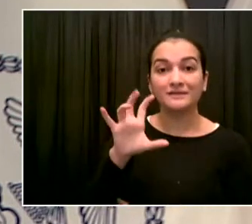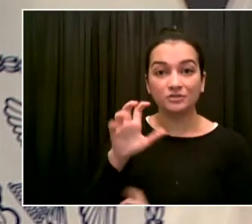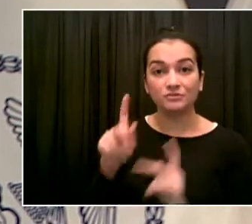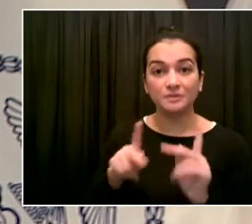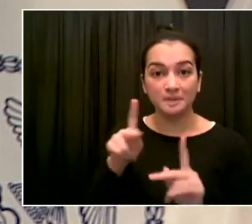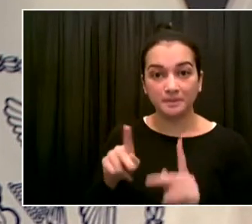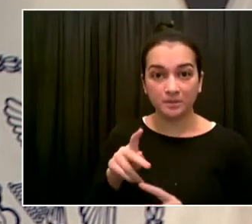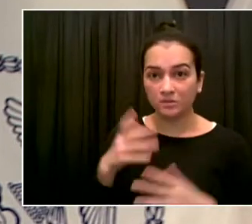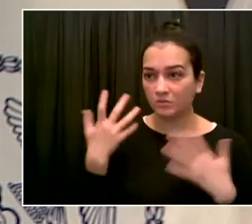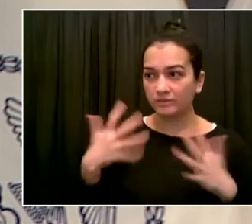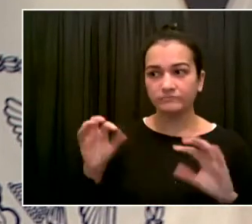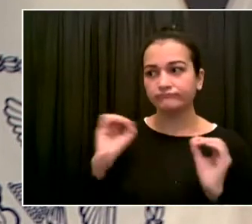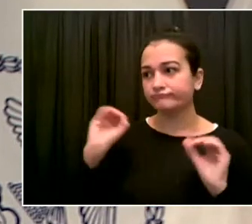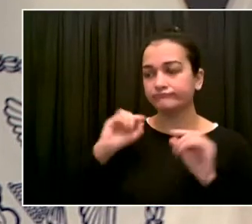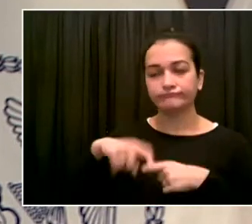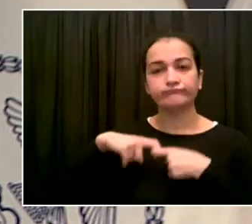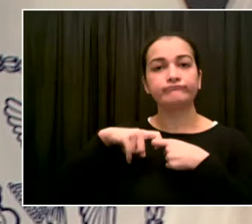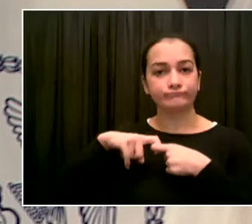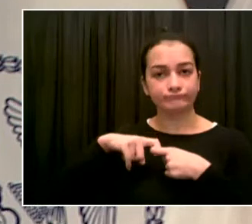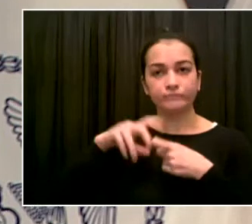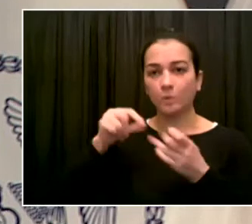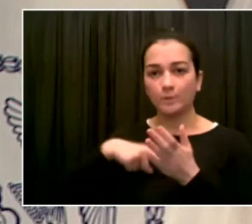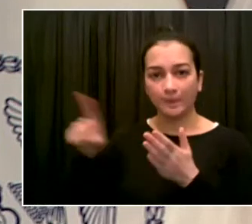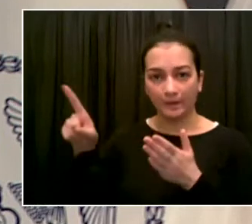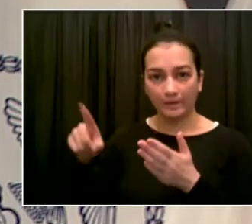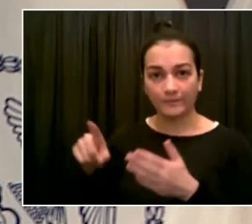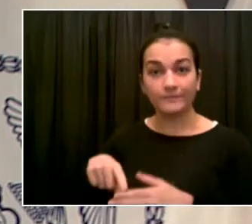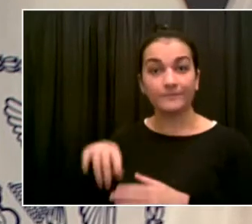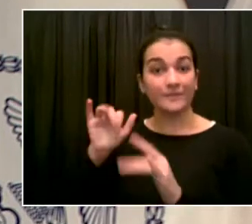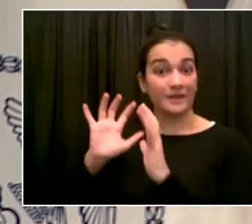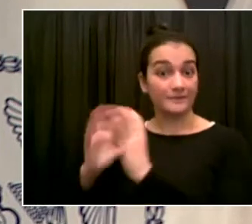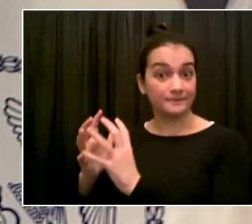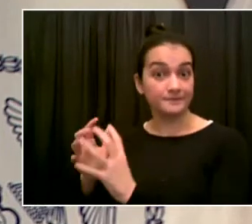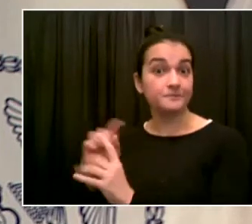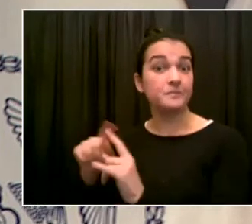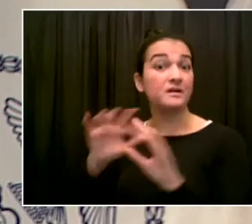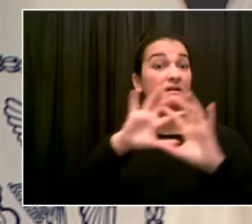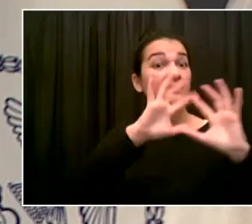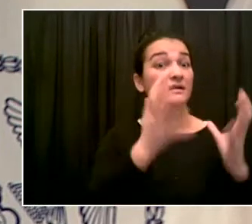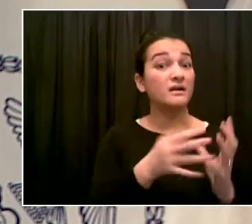WITHOUT PAY.